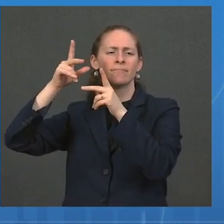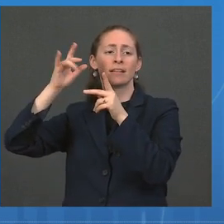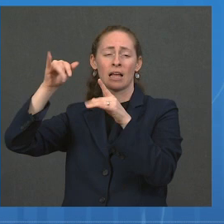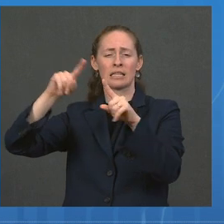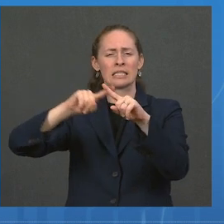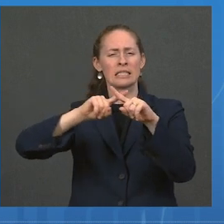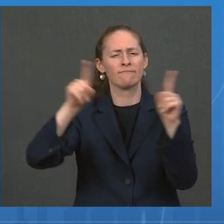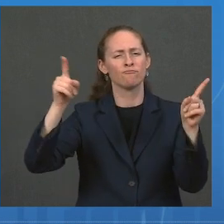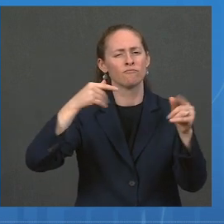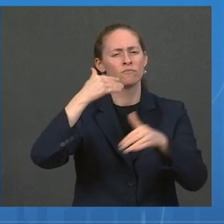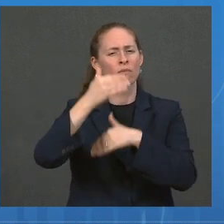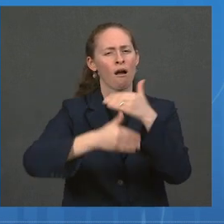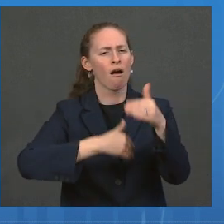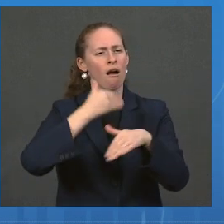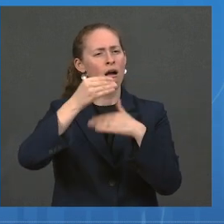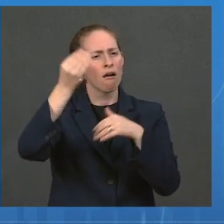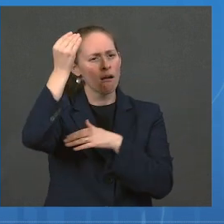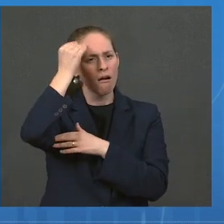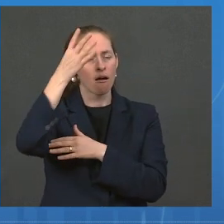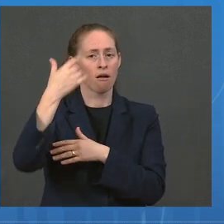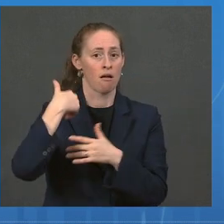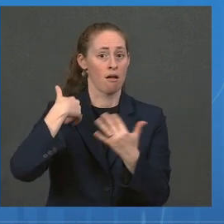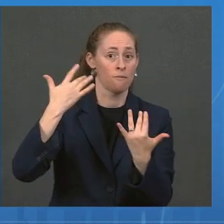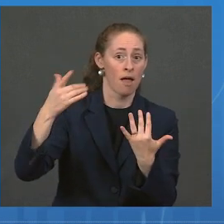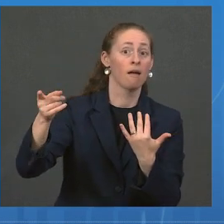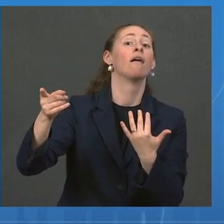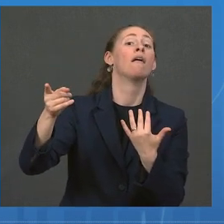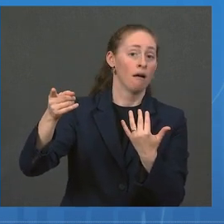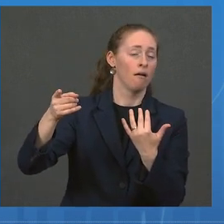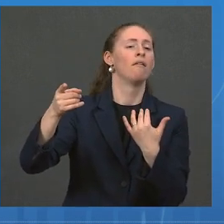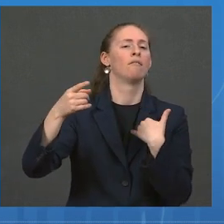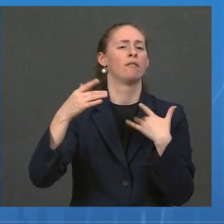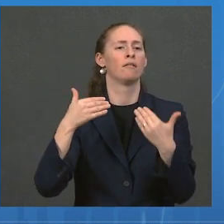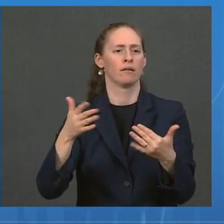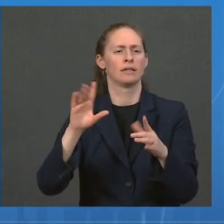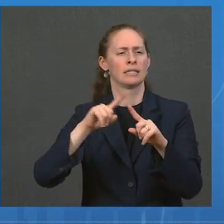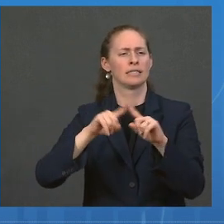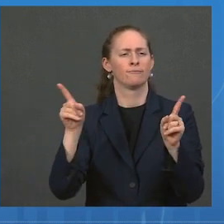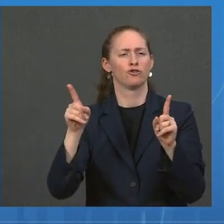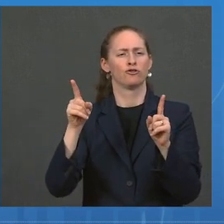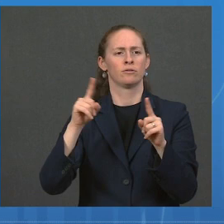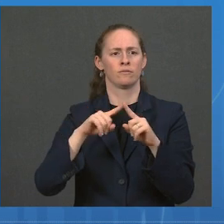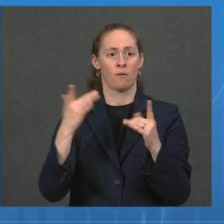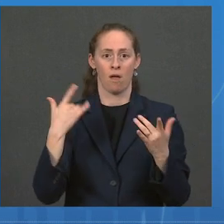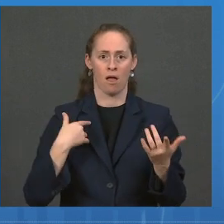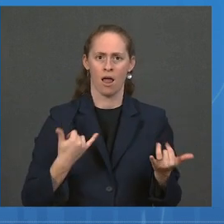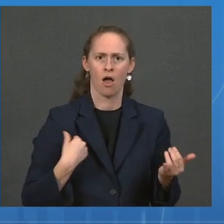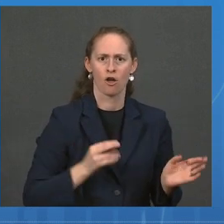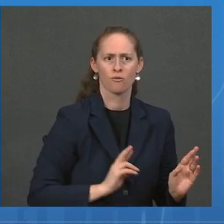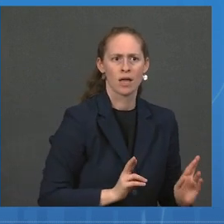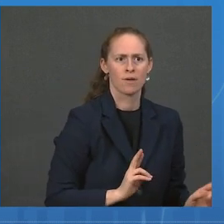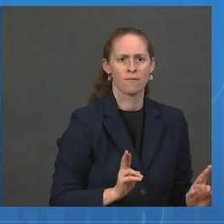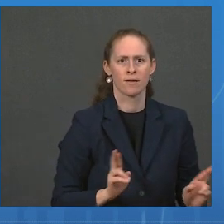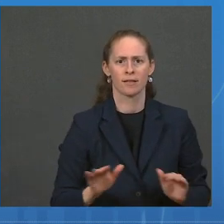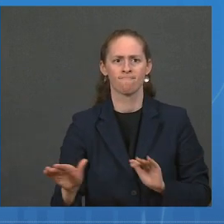and we will await their decision -- than getting ready, getting prepared operationally: governors working with their teams